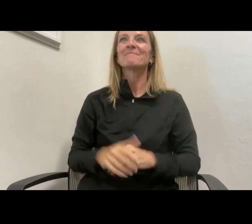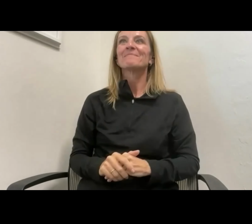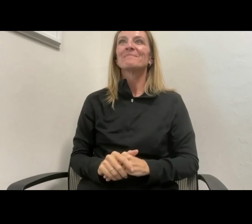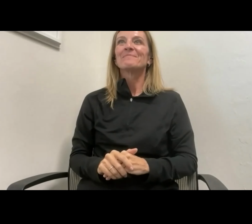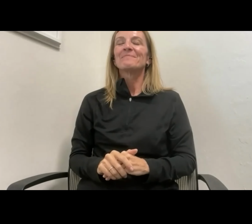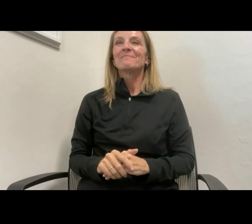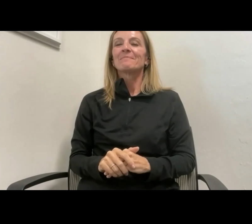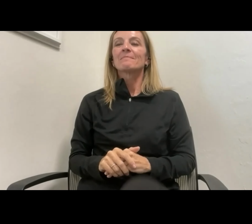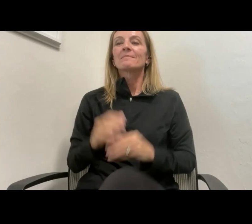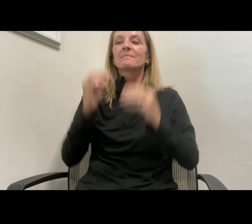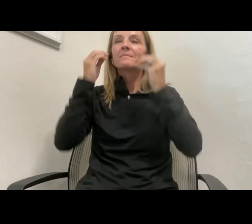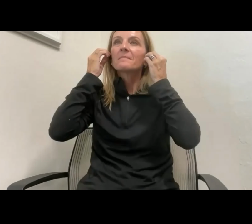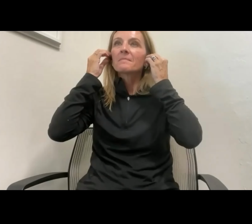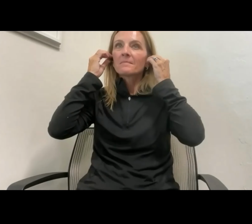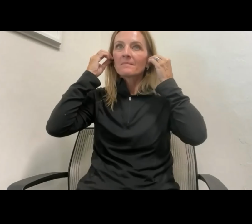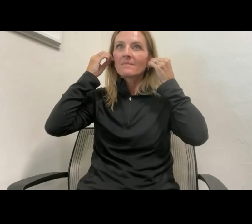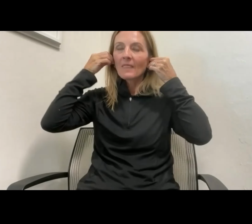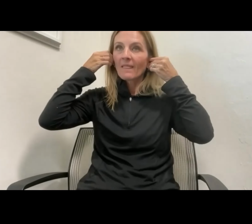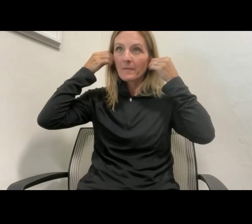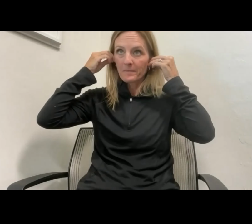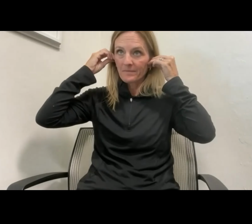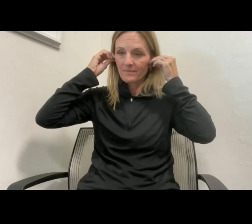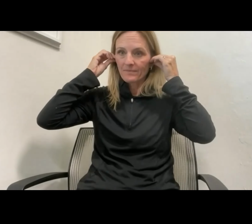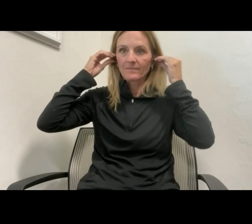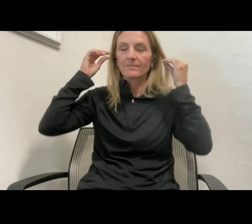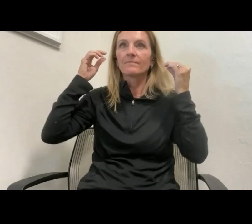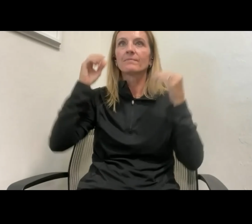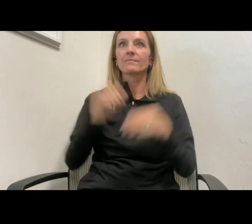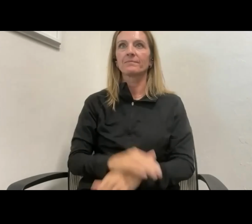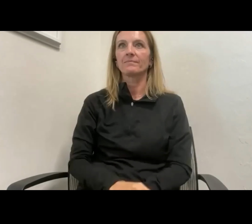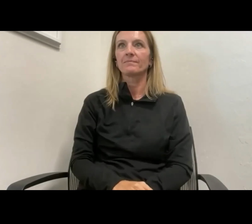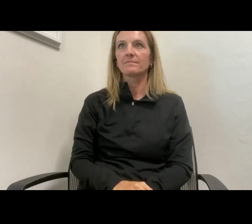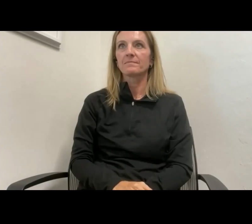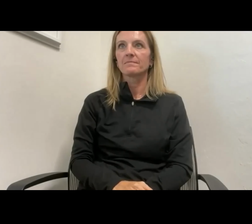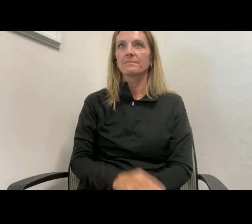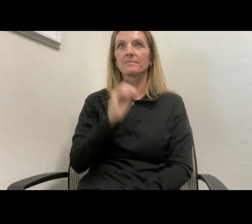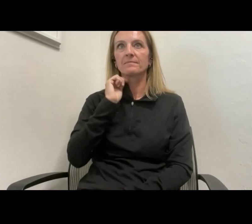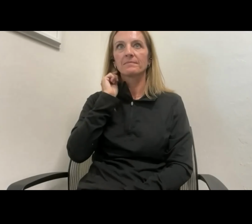So let's get back to the ..